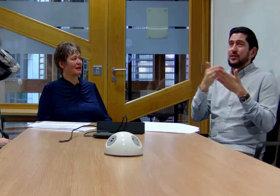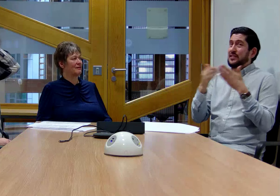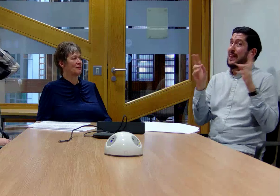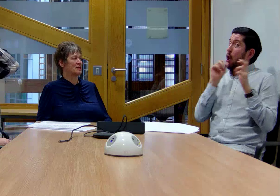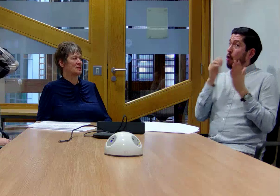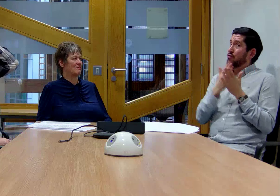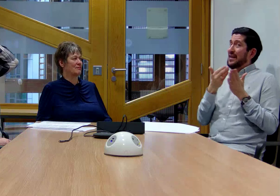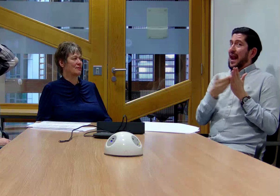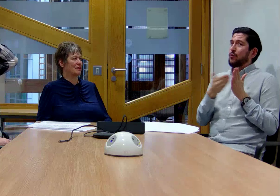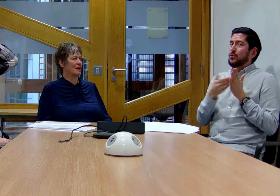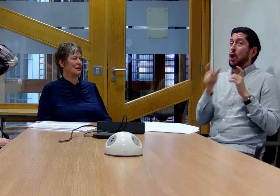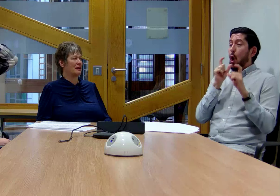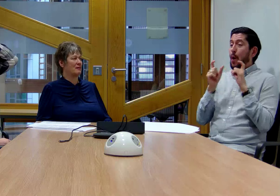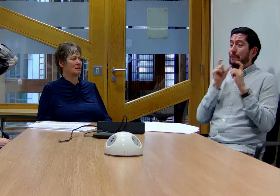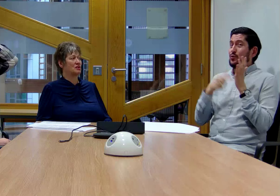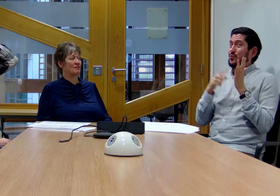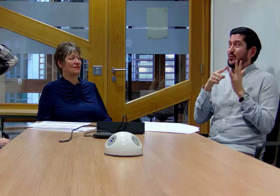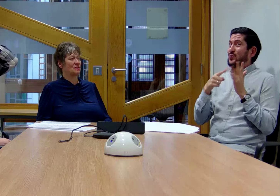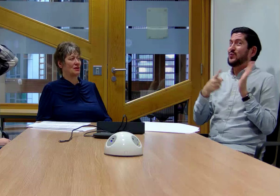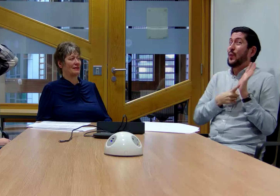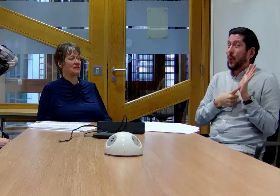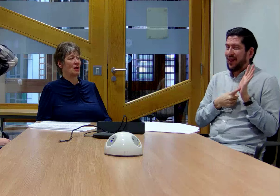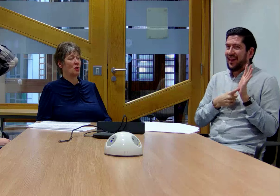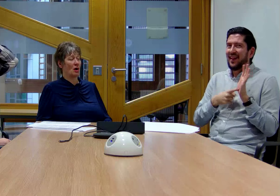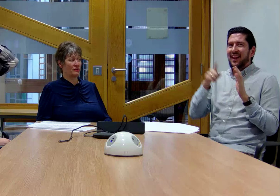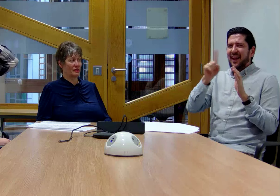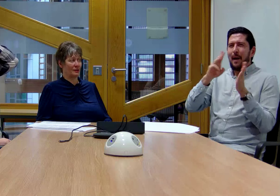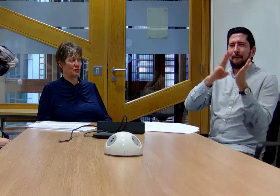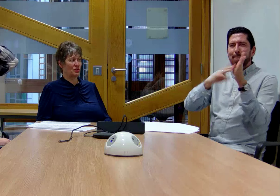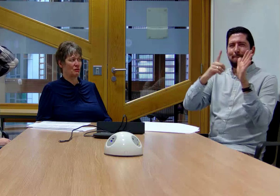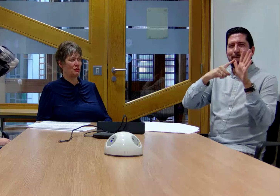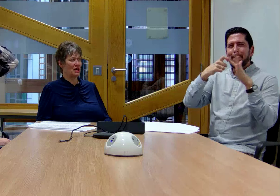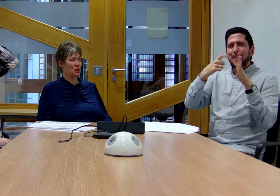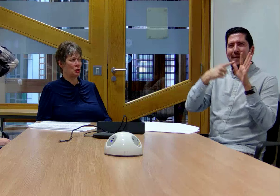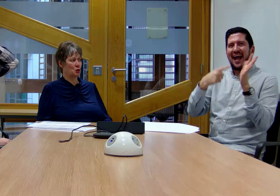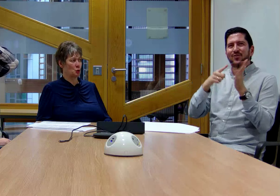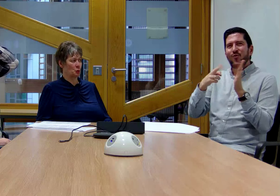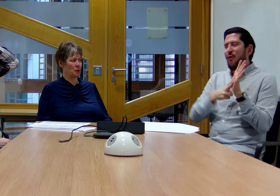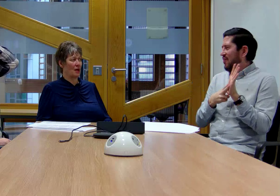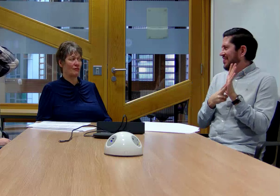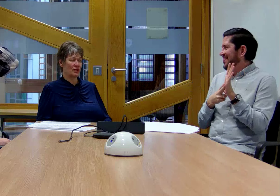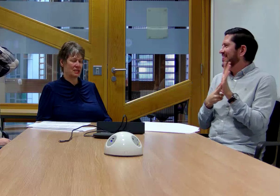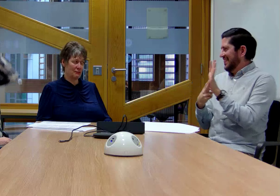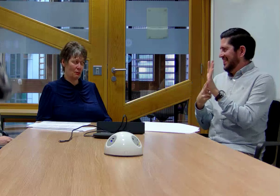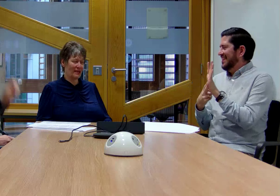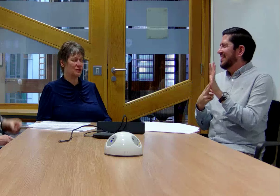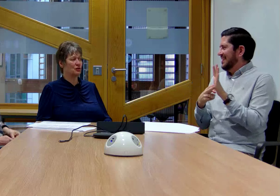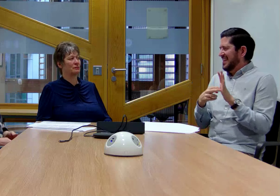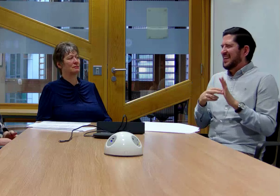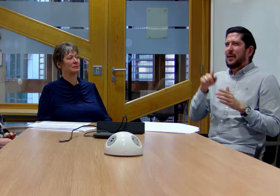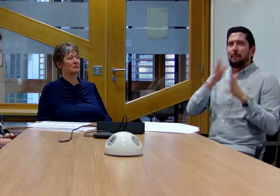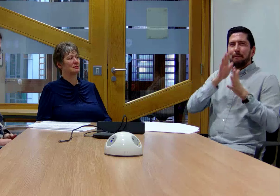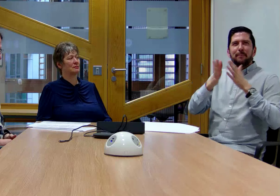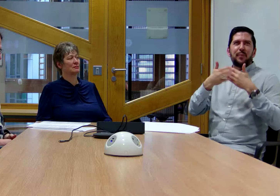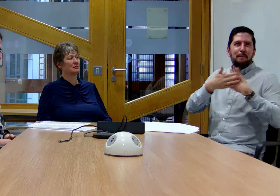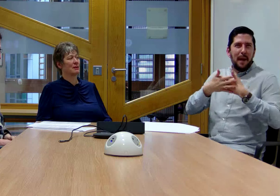social media or online stuff like for example, but it's not a real language, it's a communication